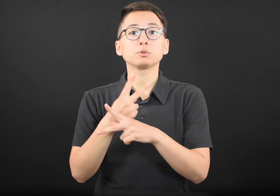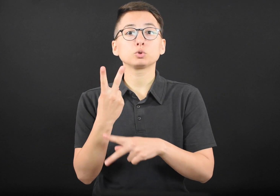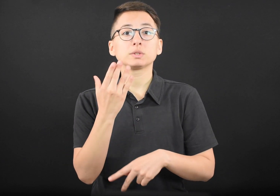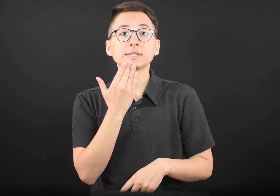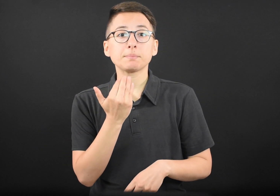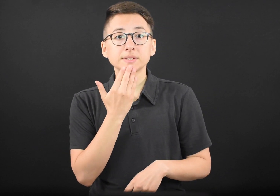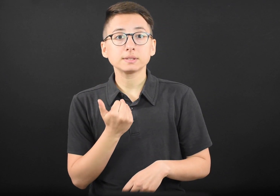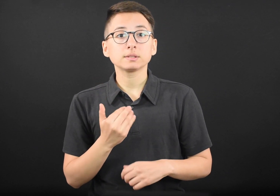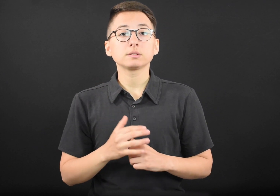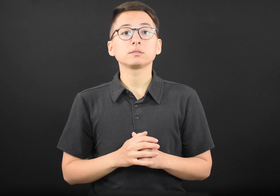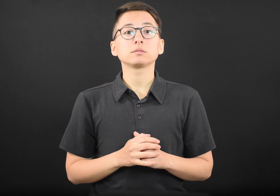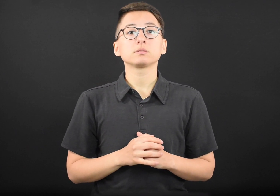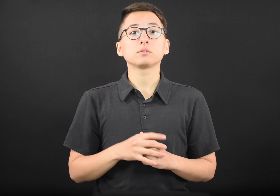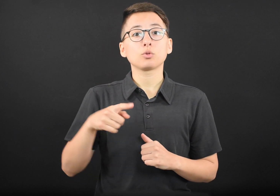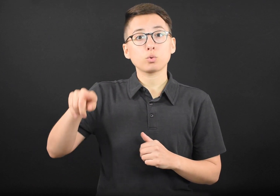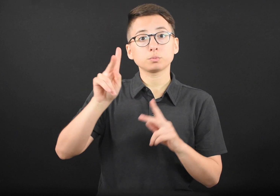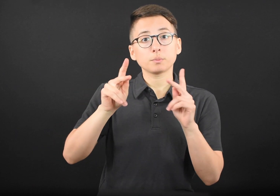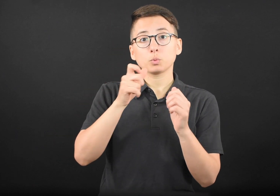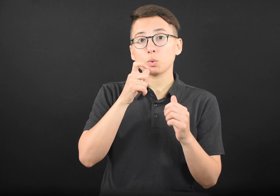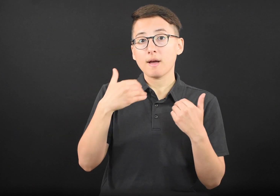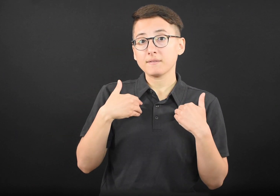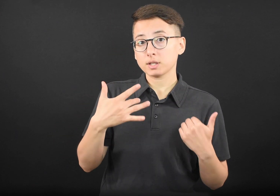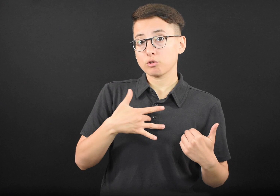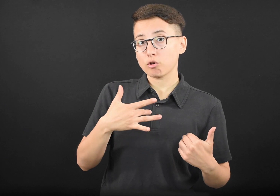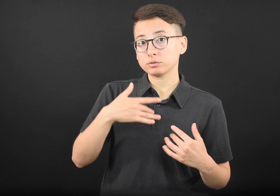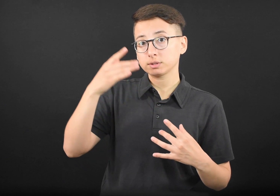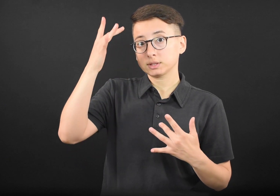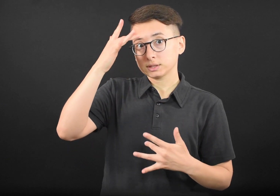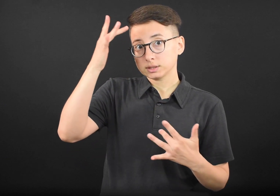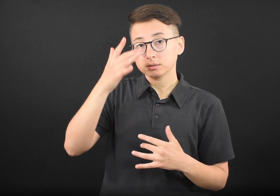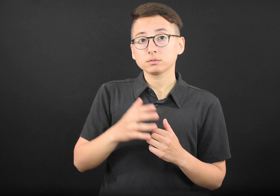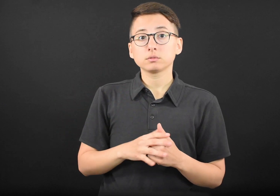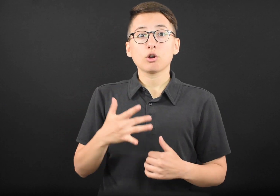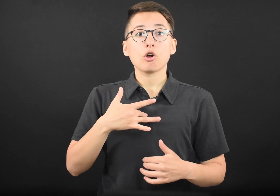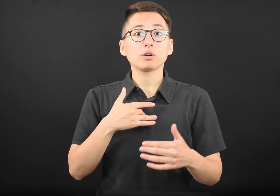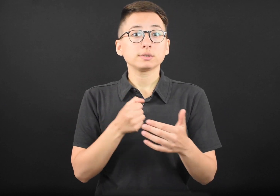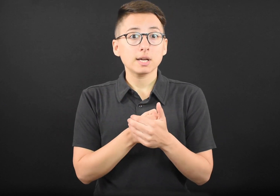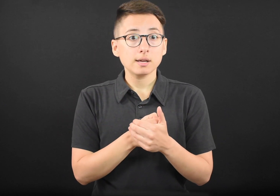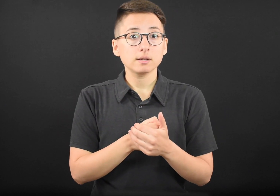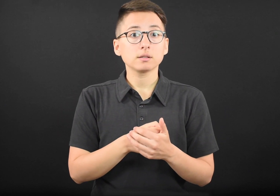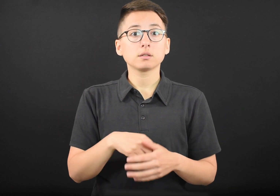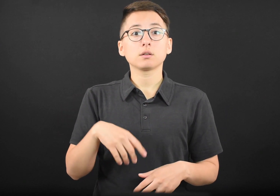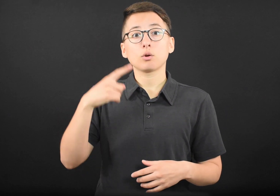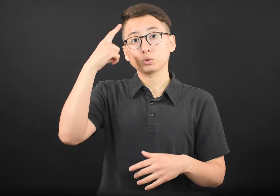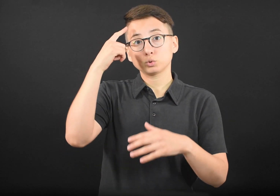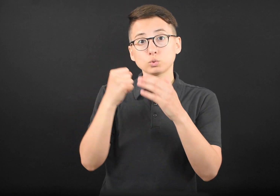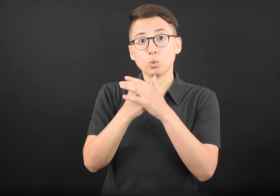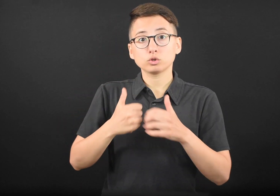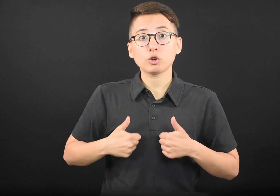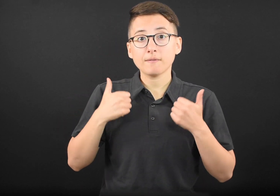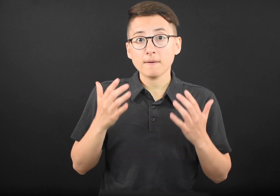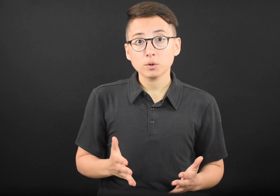diabetes, those with heart disease, and heart attack and stroke survivors, because they are